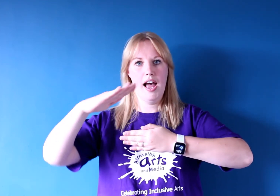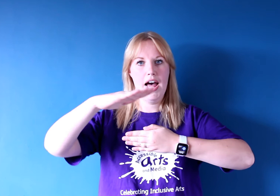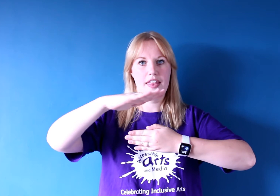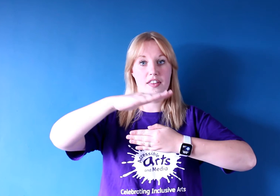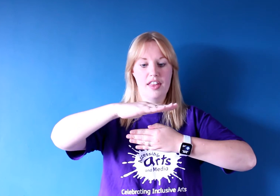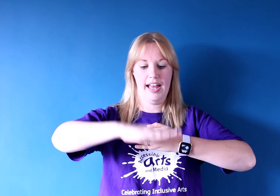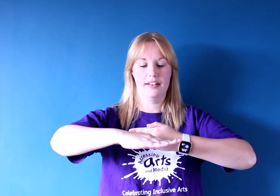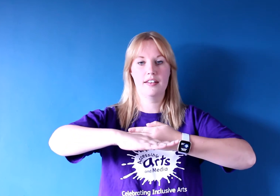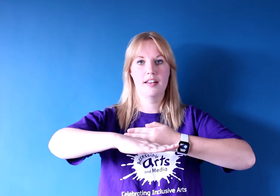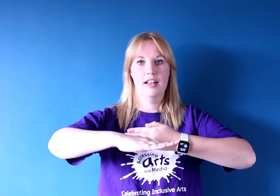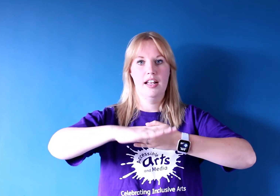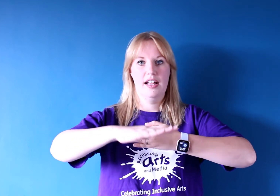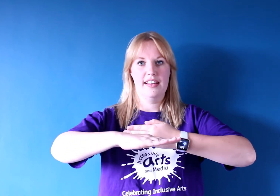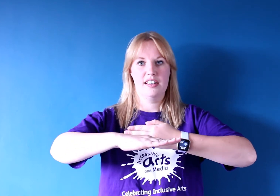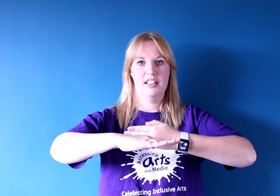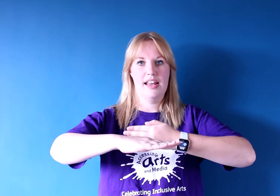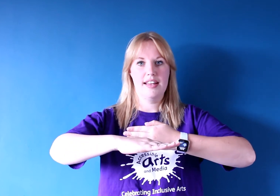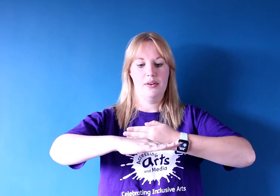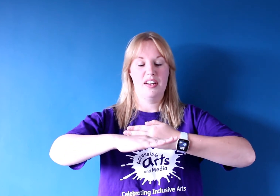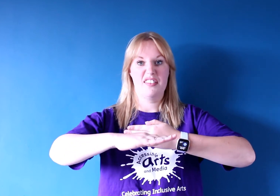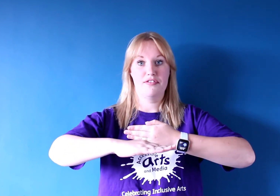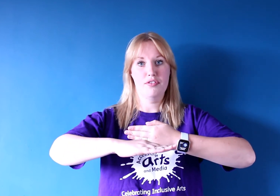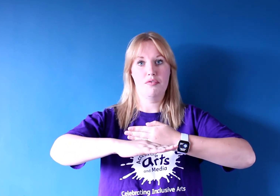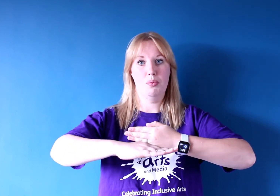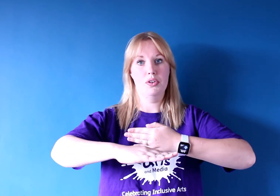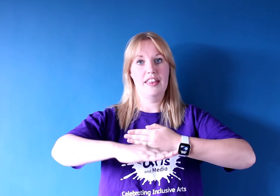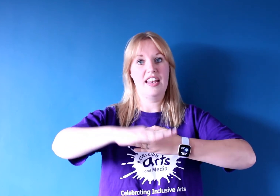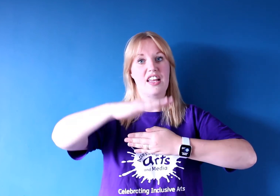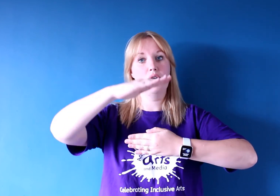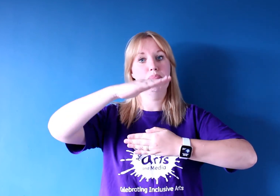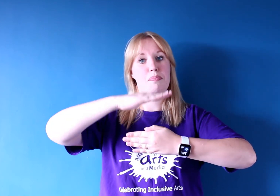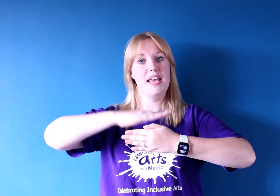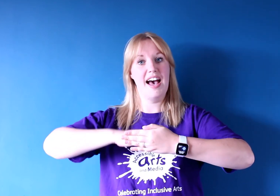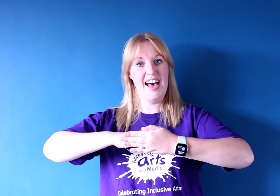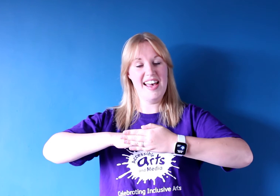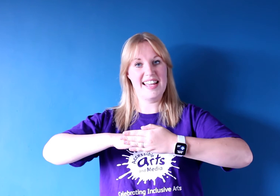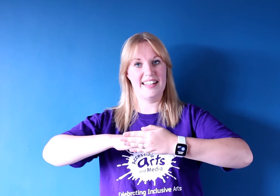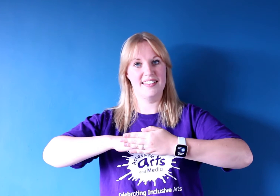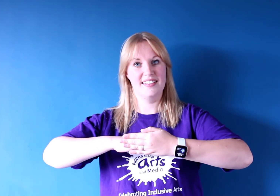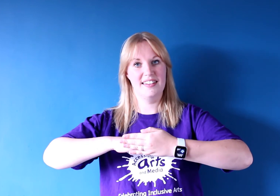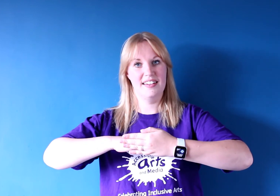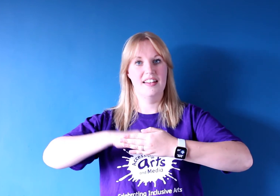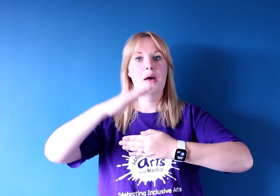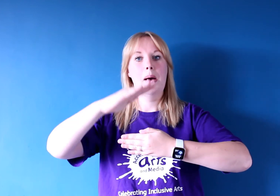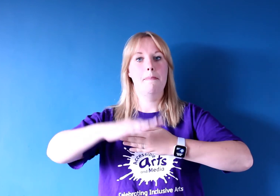and then the other hand has a little lay down in front of the wall and then it goes behind.